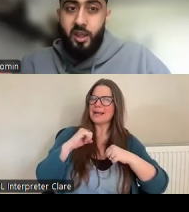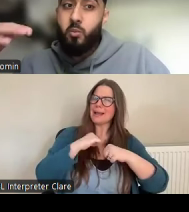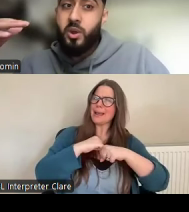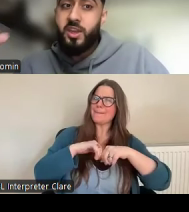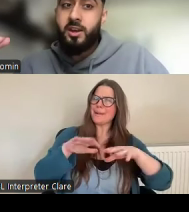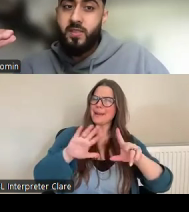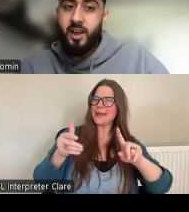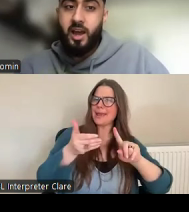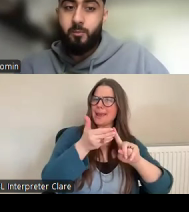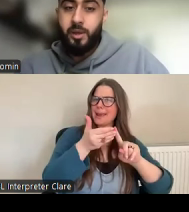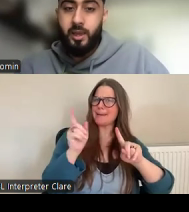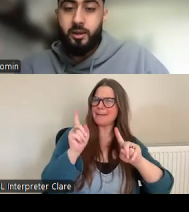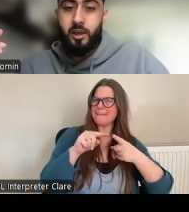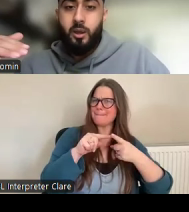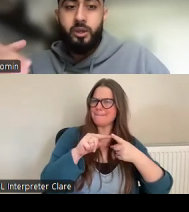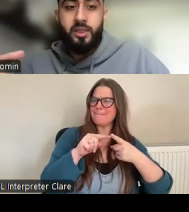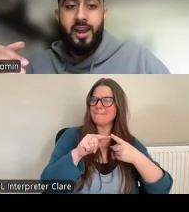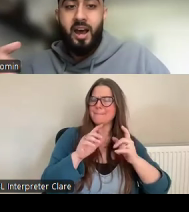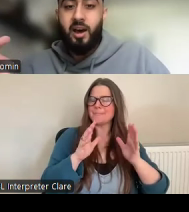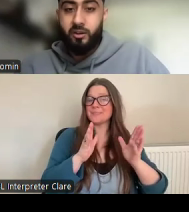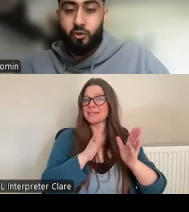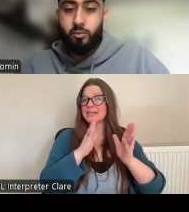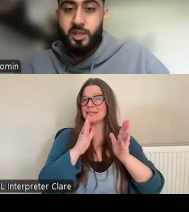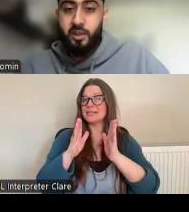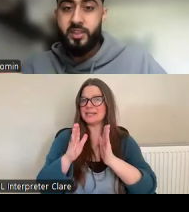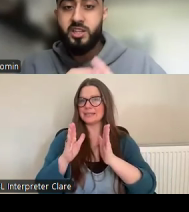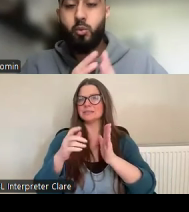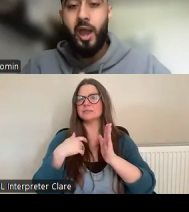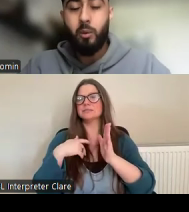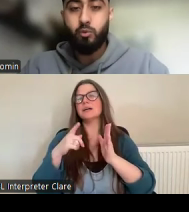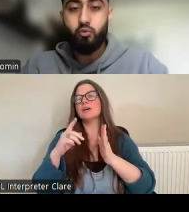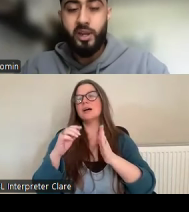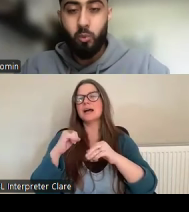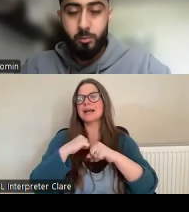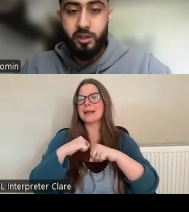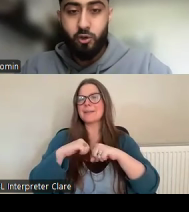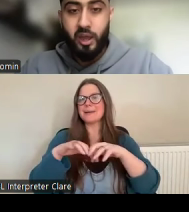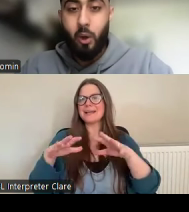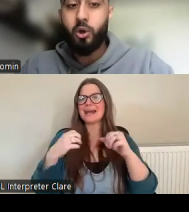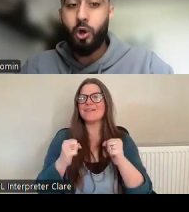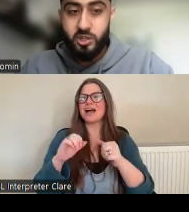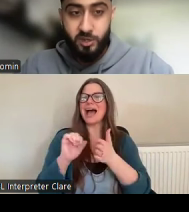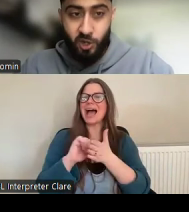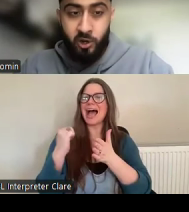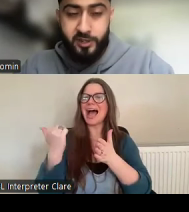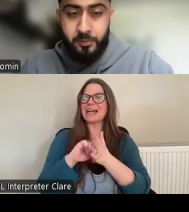Then within that campaign, we then have ad groups. This is where we really want to be doing our customer targeting.